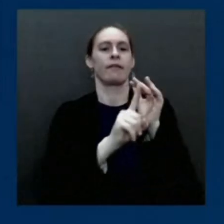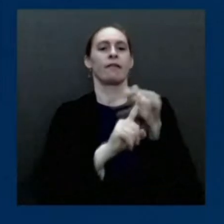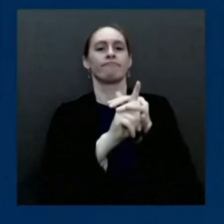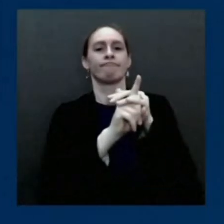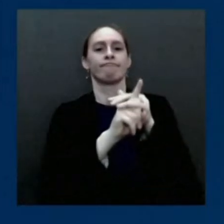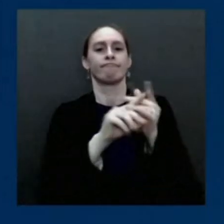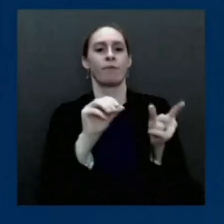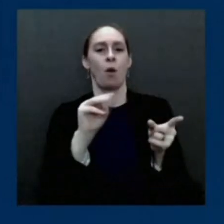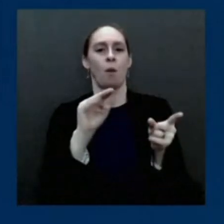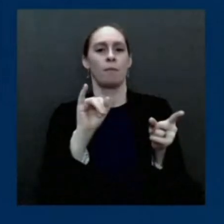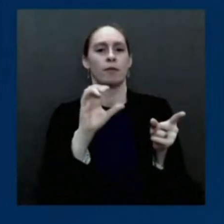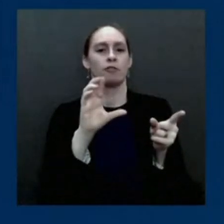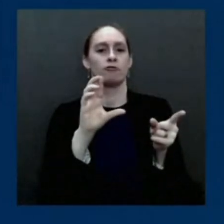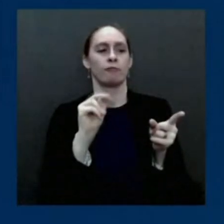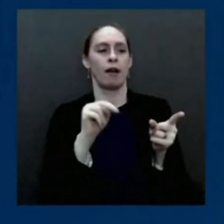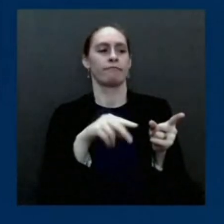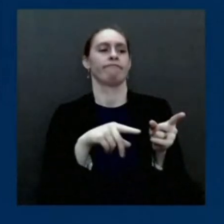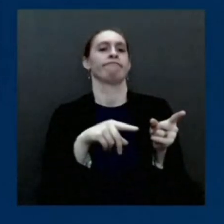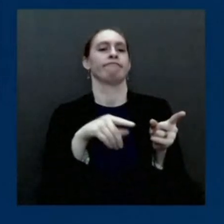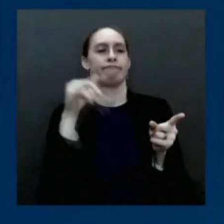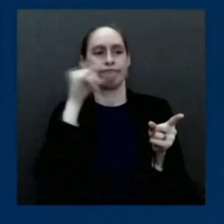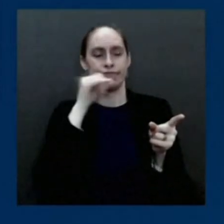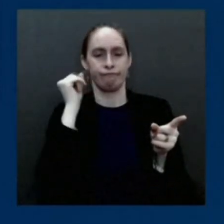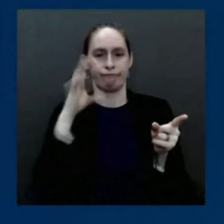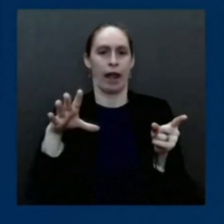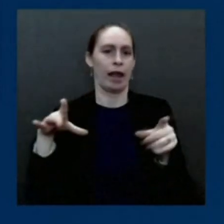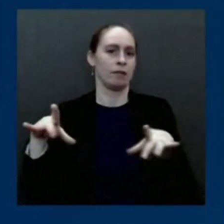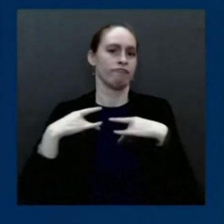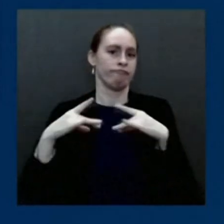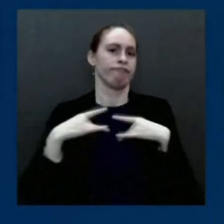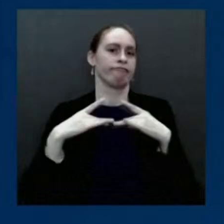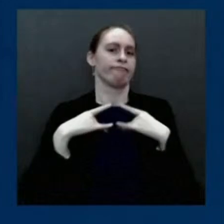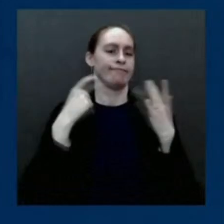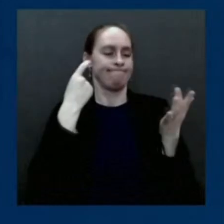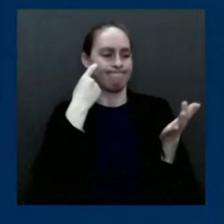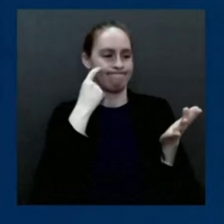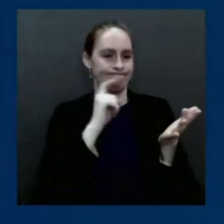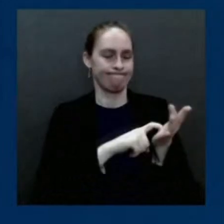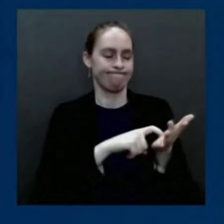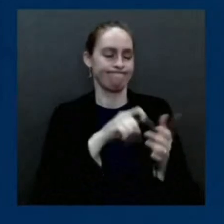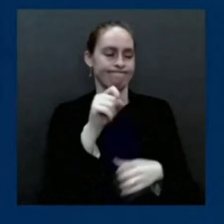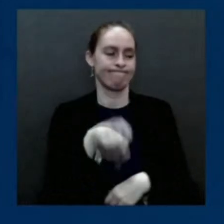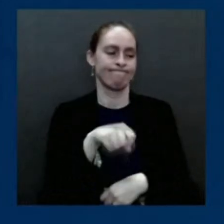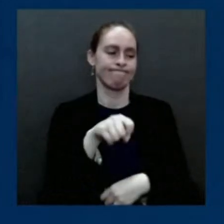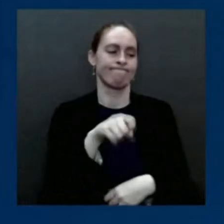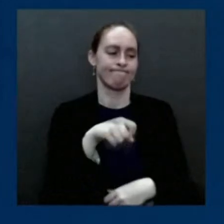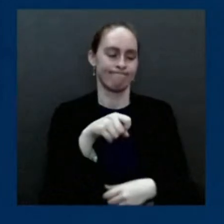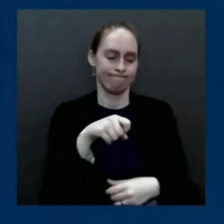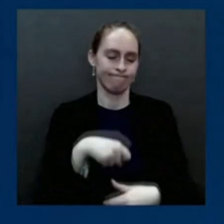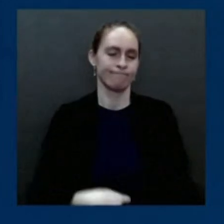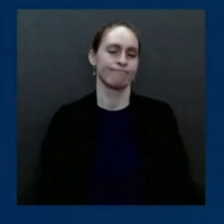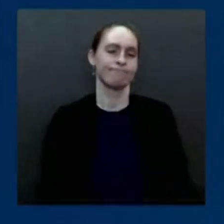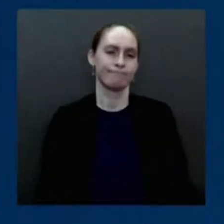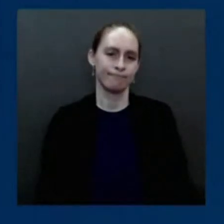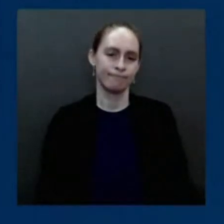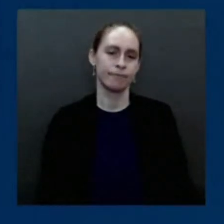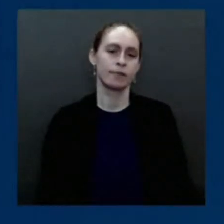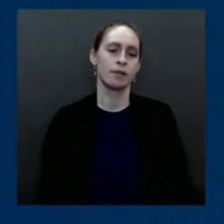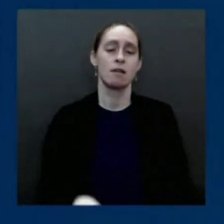HAVE A LARGER NUMBER OF